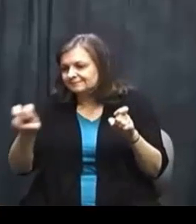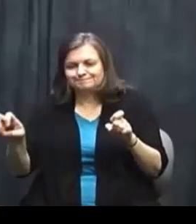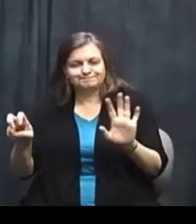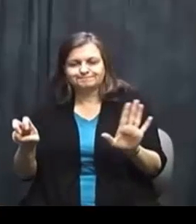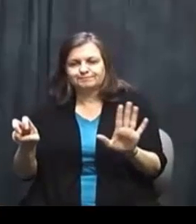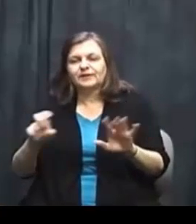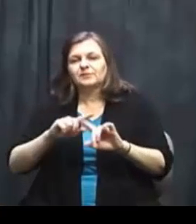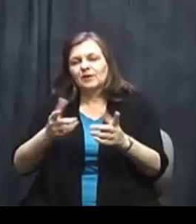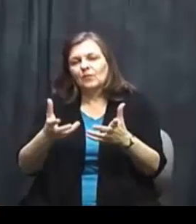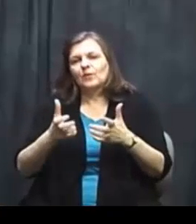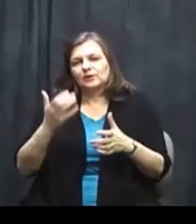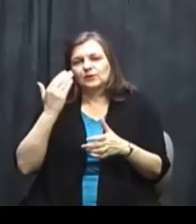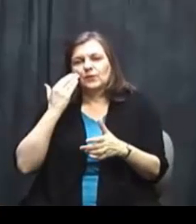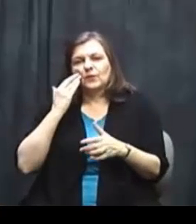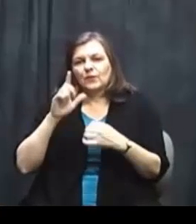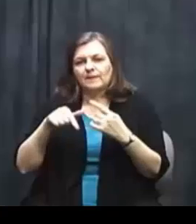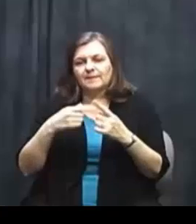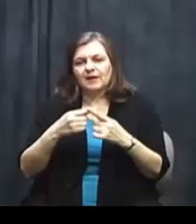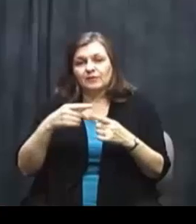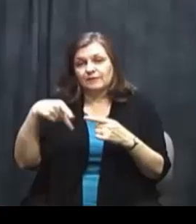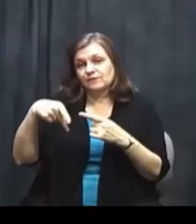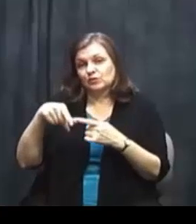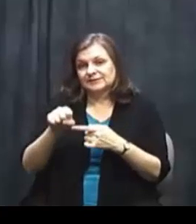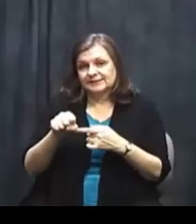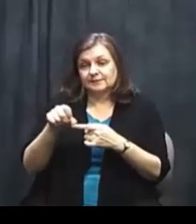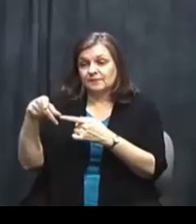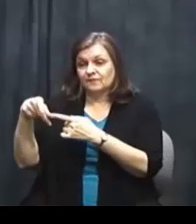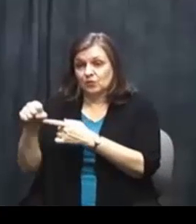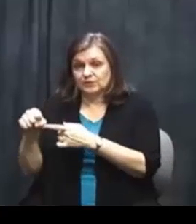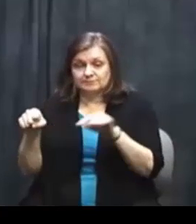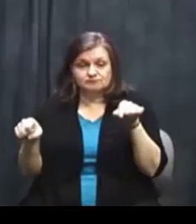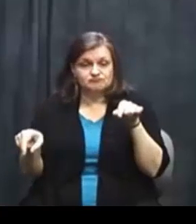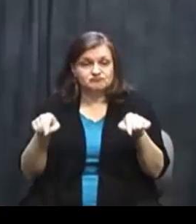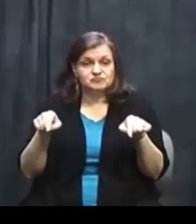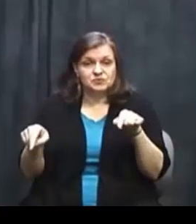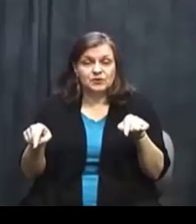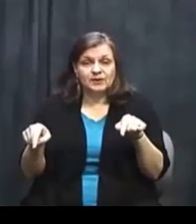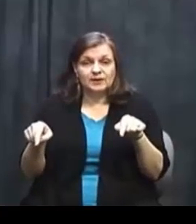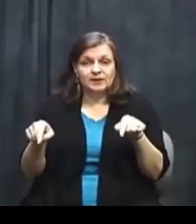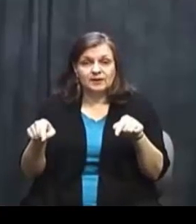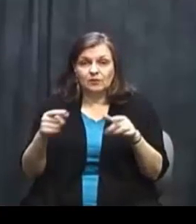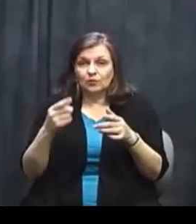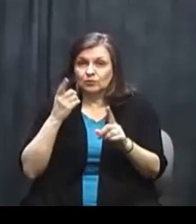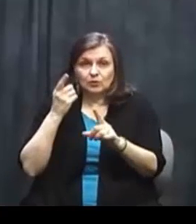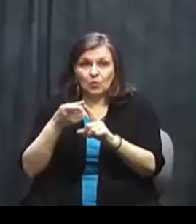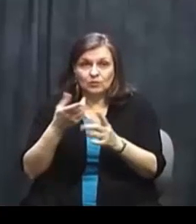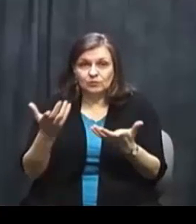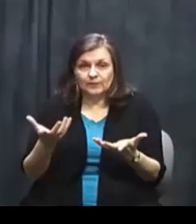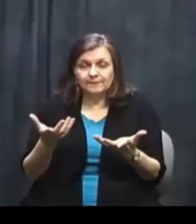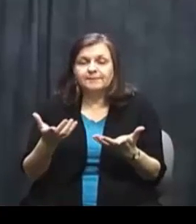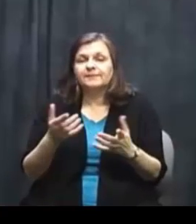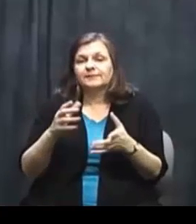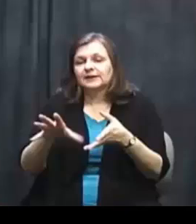I'm interested in knowing the photosystems and that their role is to absorb light energy